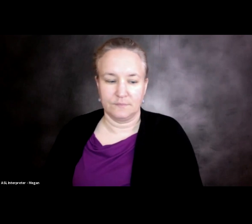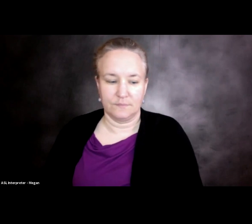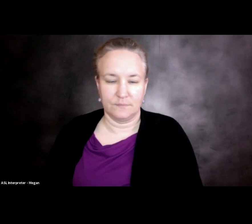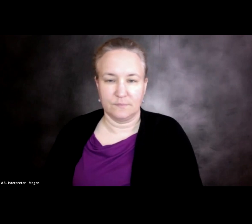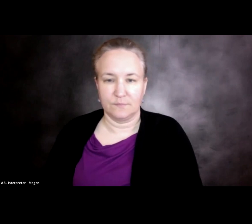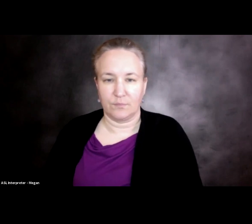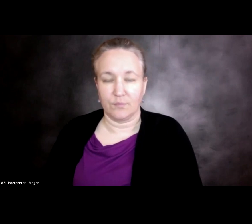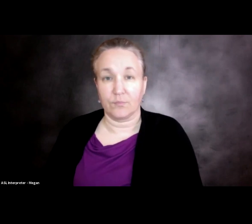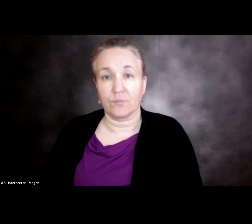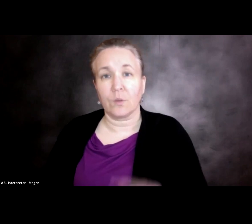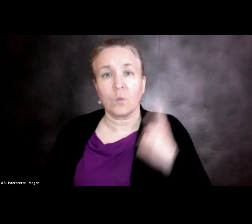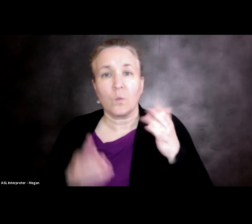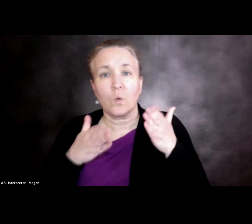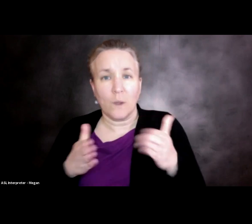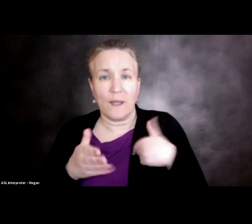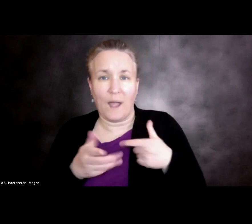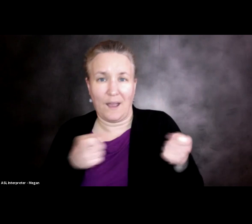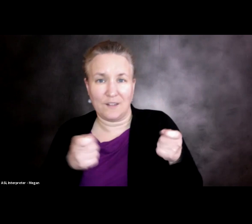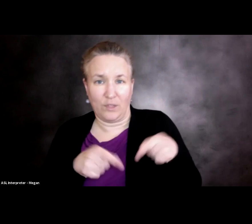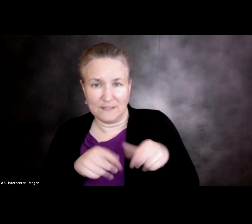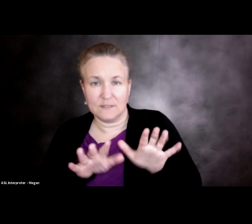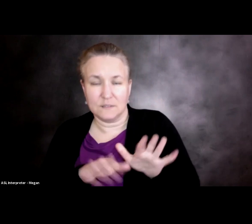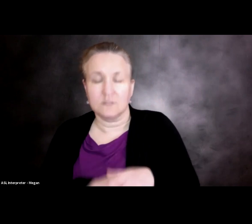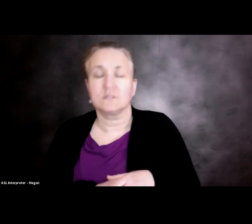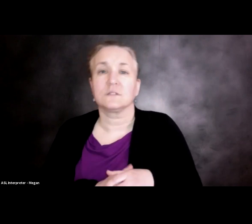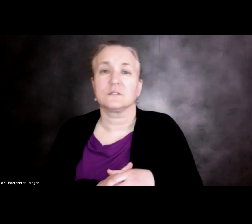One way I deal with this is by looking